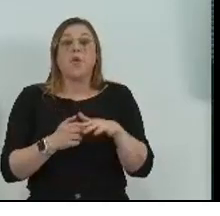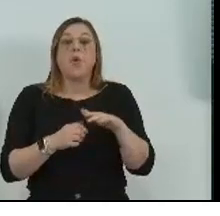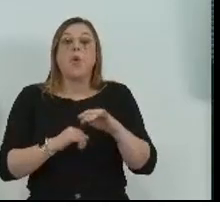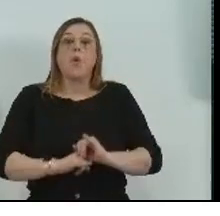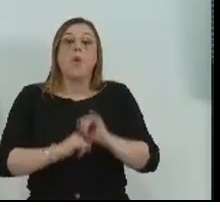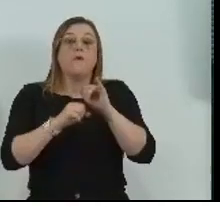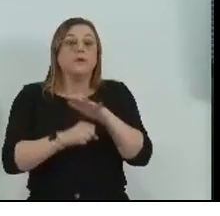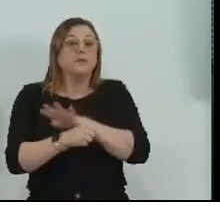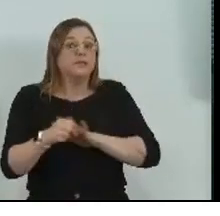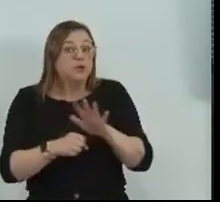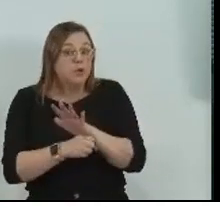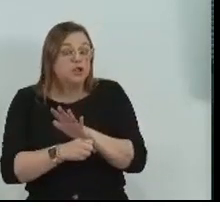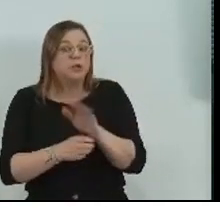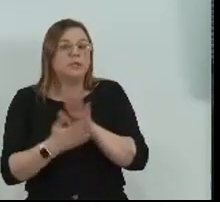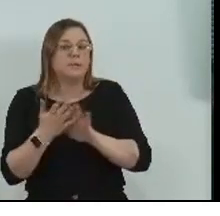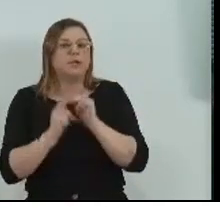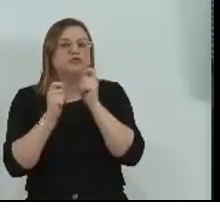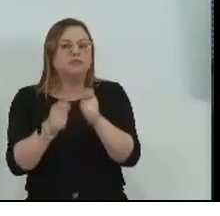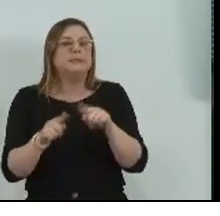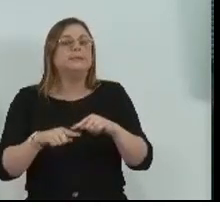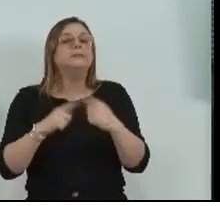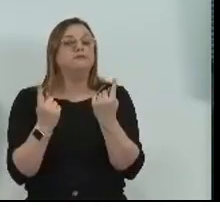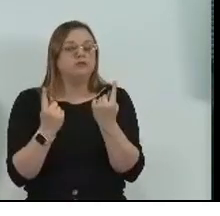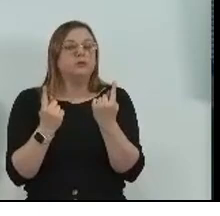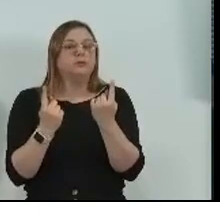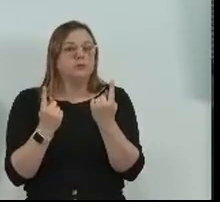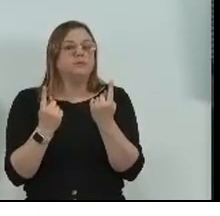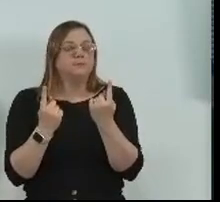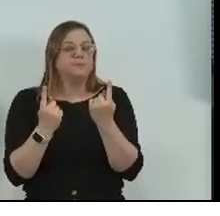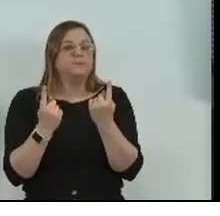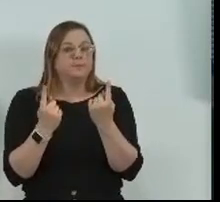where we're treating something differently. Because I think if you, if you think back to